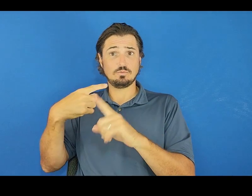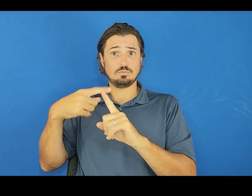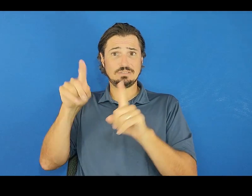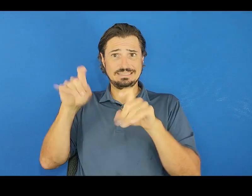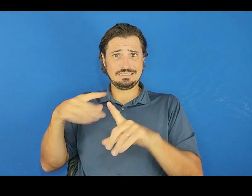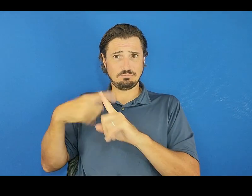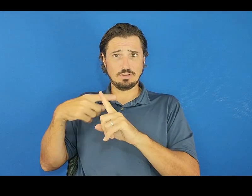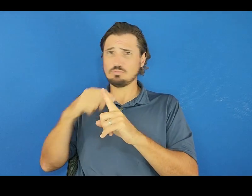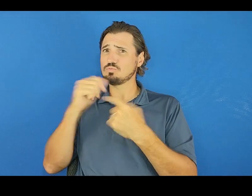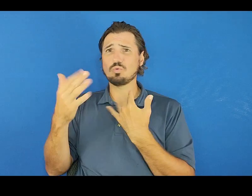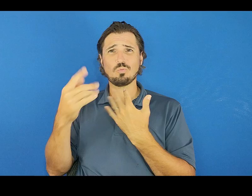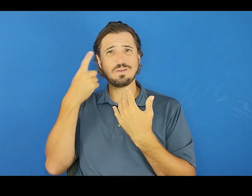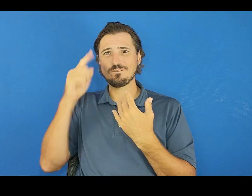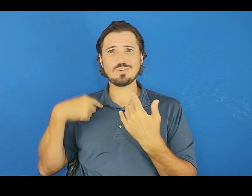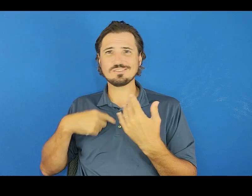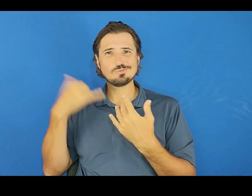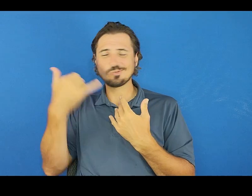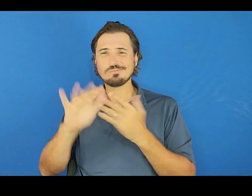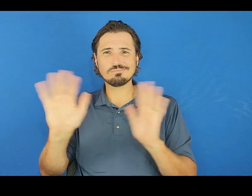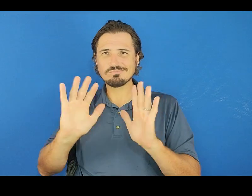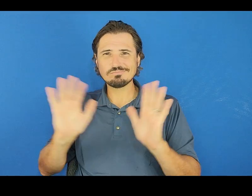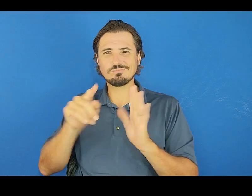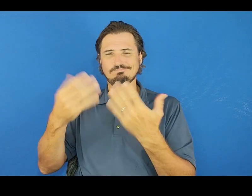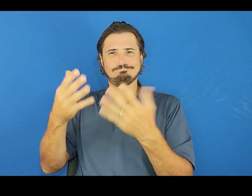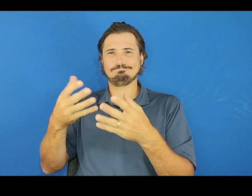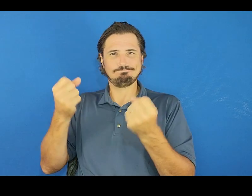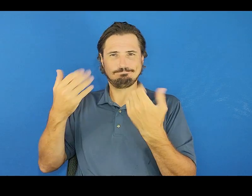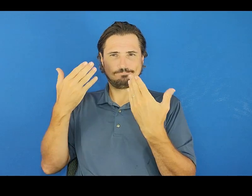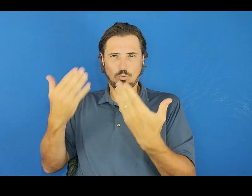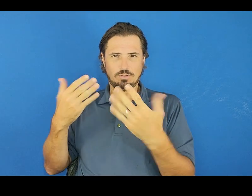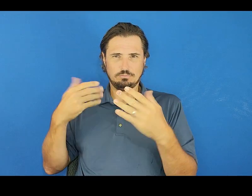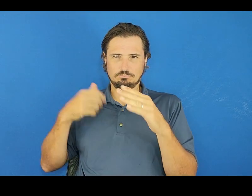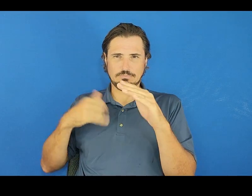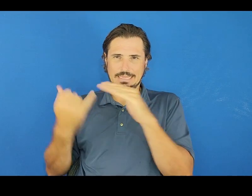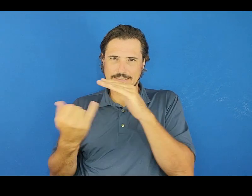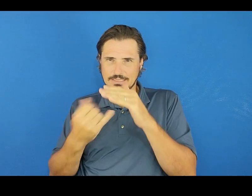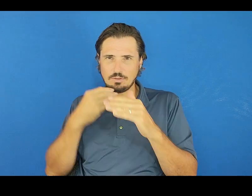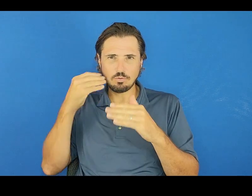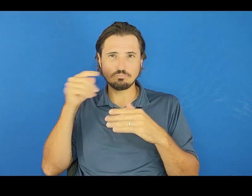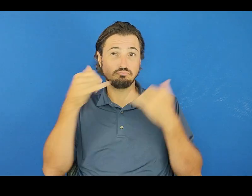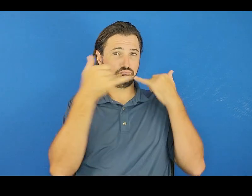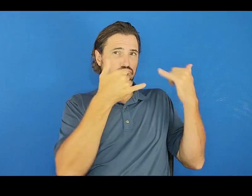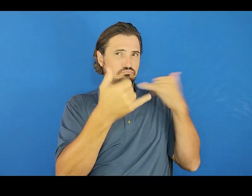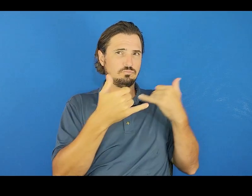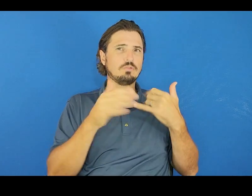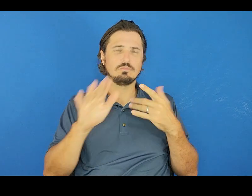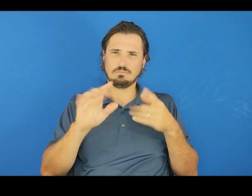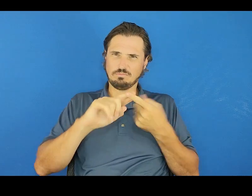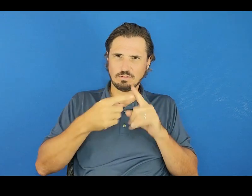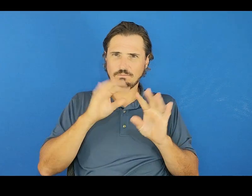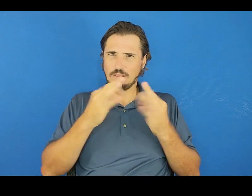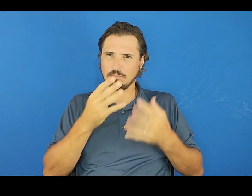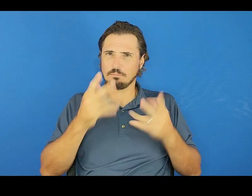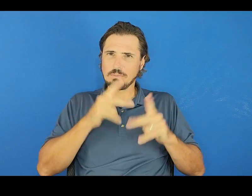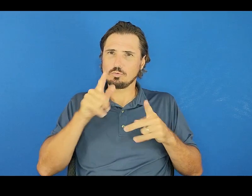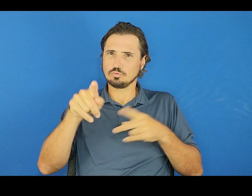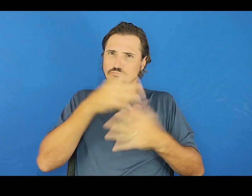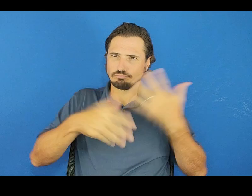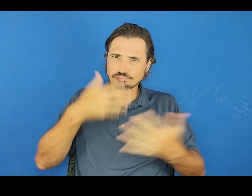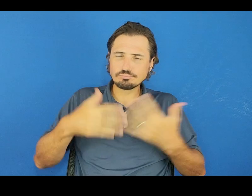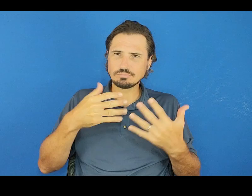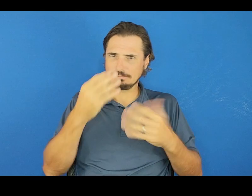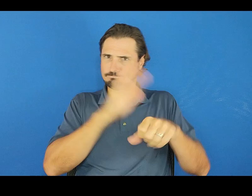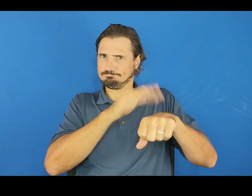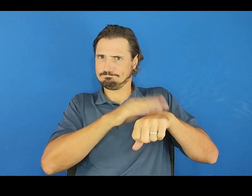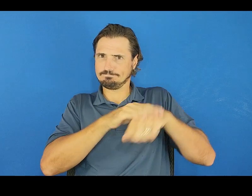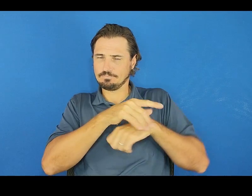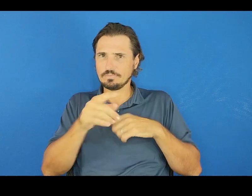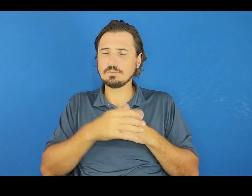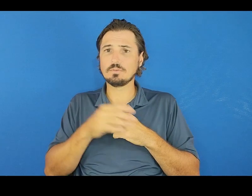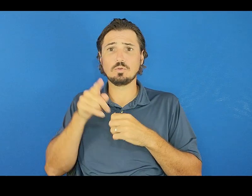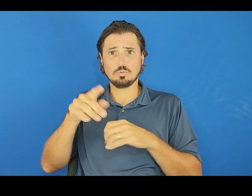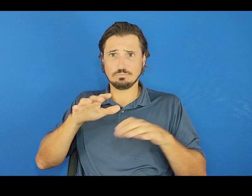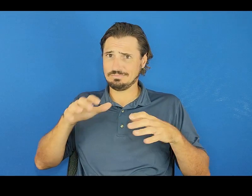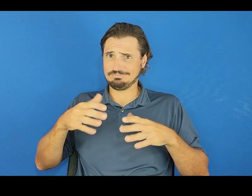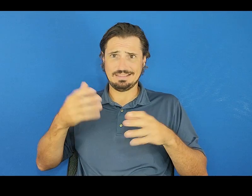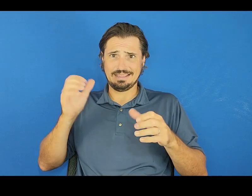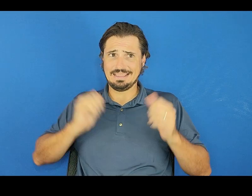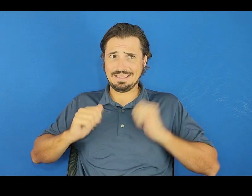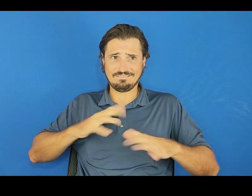If you test positive, don’t wait for us to call. Isolate yourself at home, and let your close contacts know they’ve been exposed. Your close contacts should quarantine and plan to be tested. Your